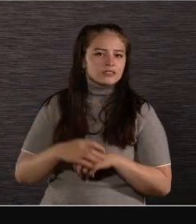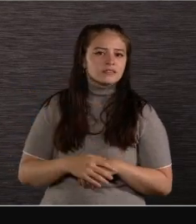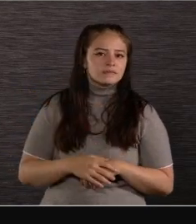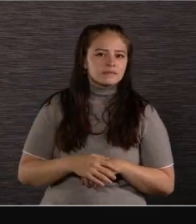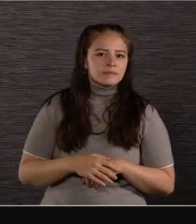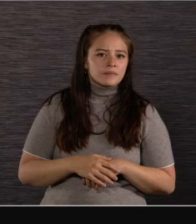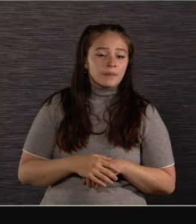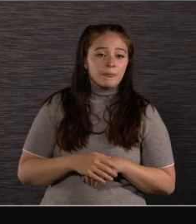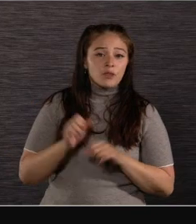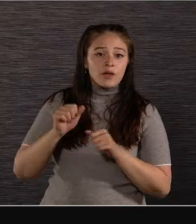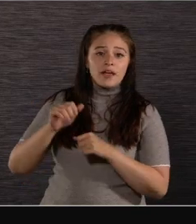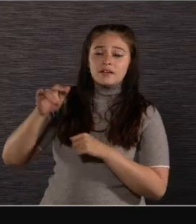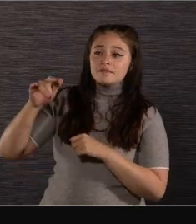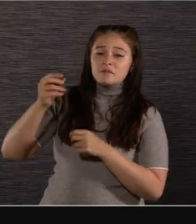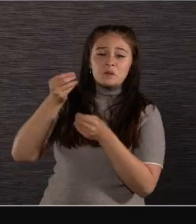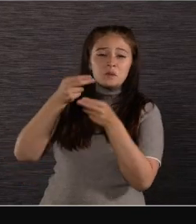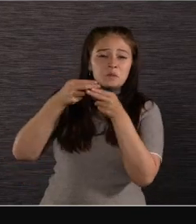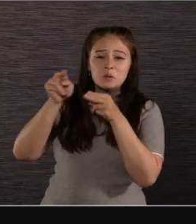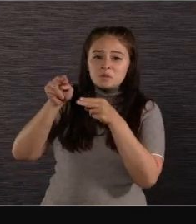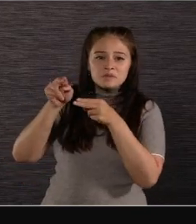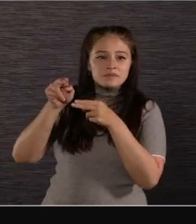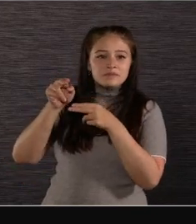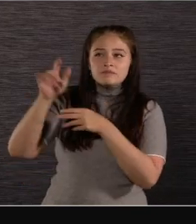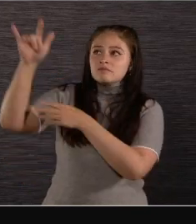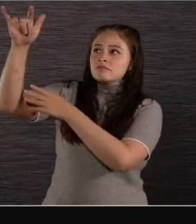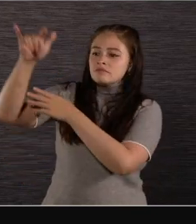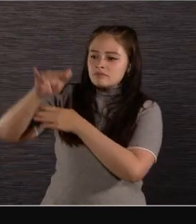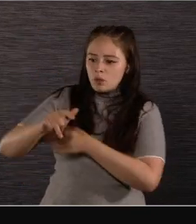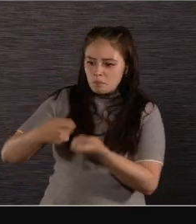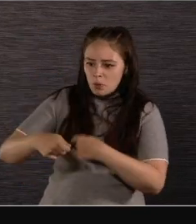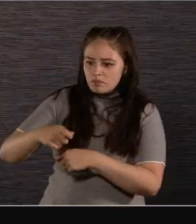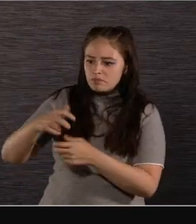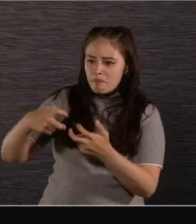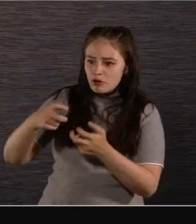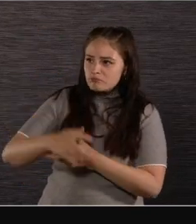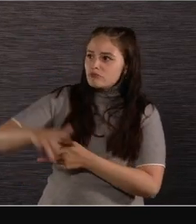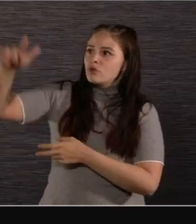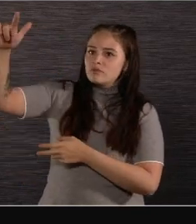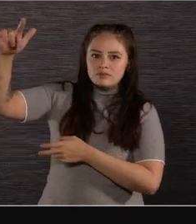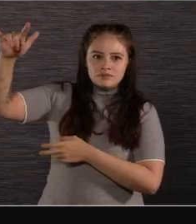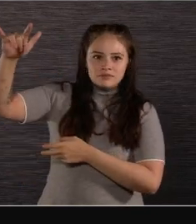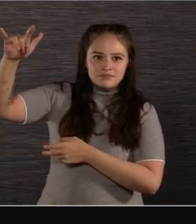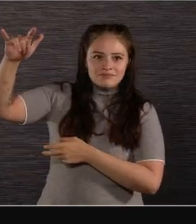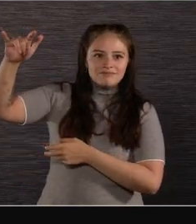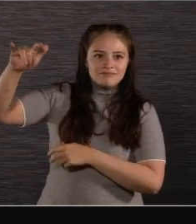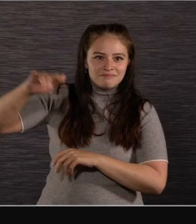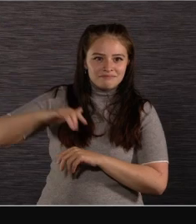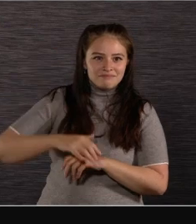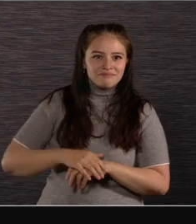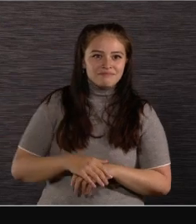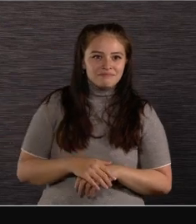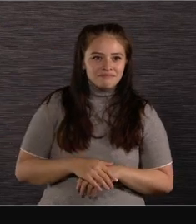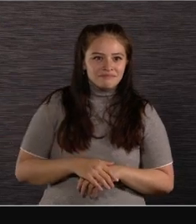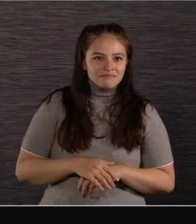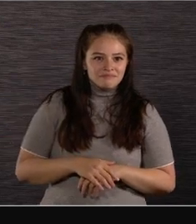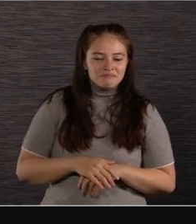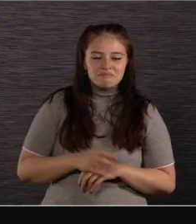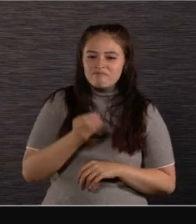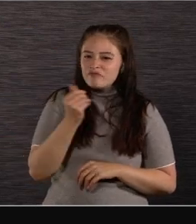You can land for a brief pit stop and then swap out the batteries and camera payloads and then be back up within seconds.